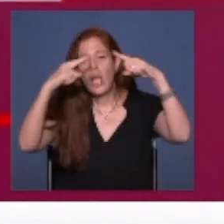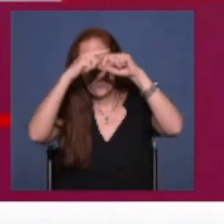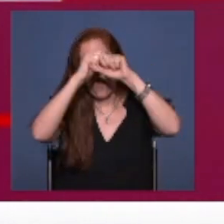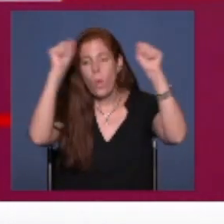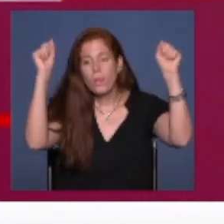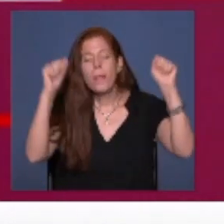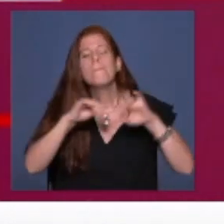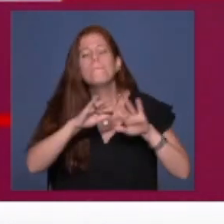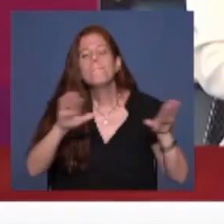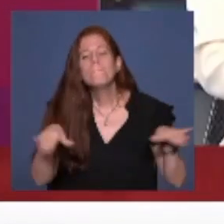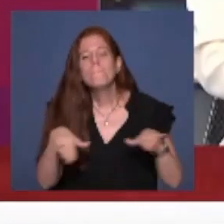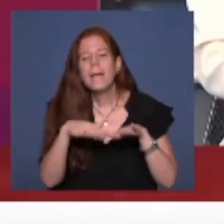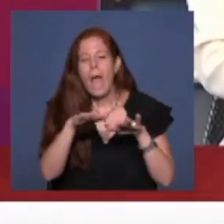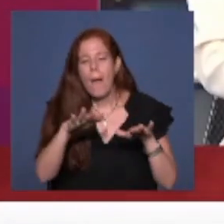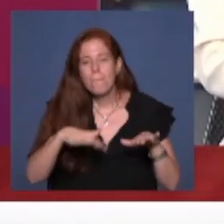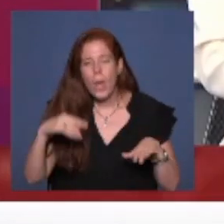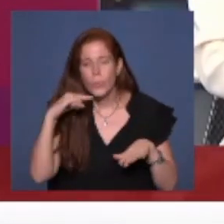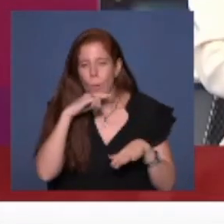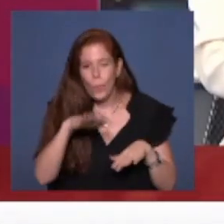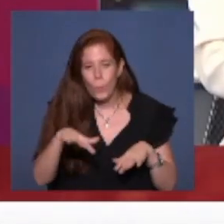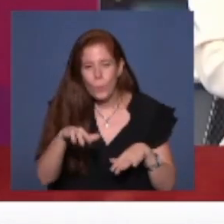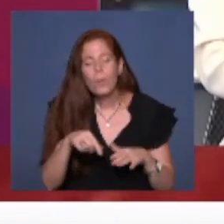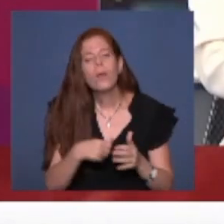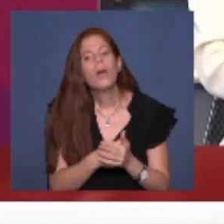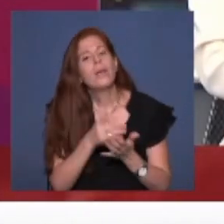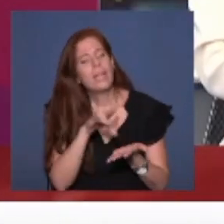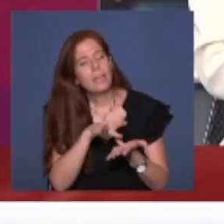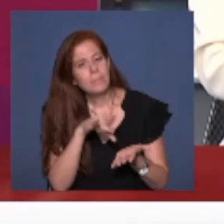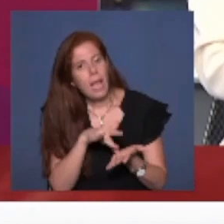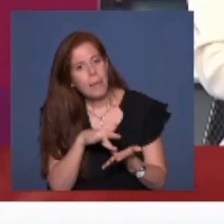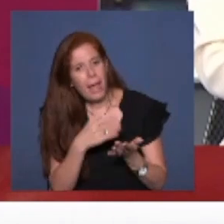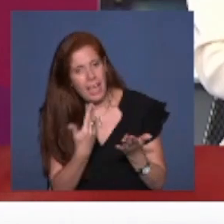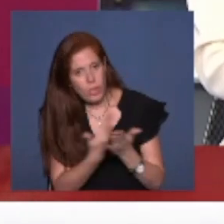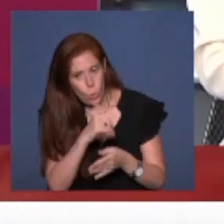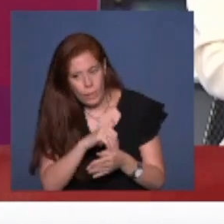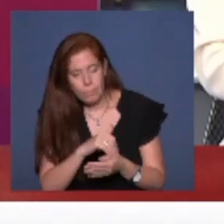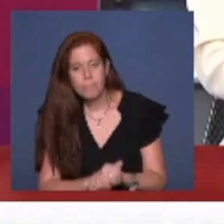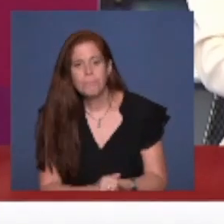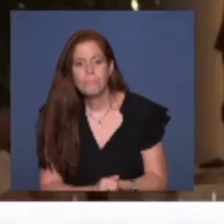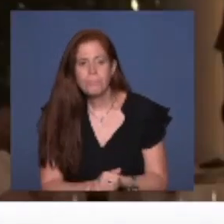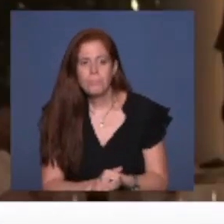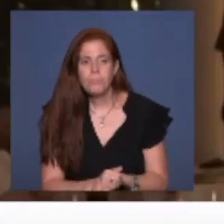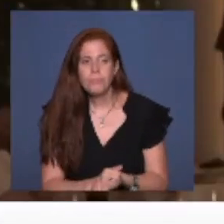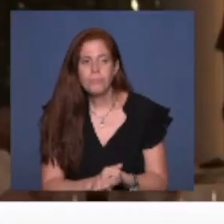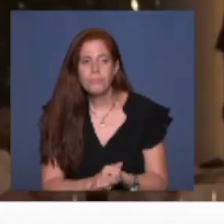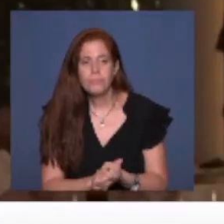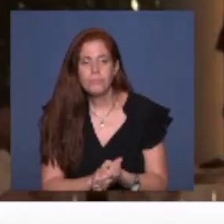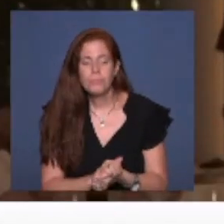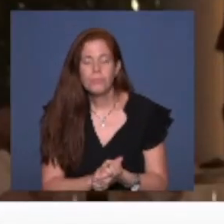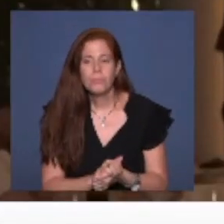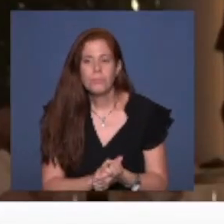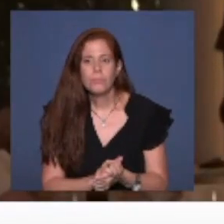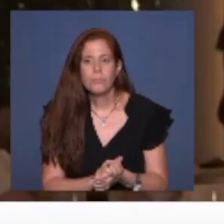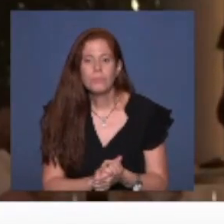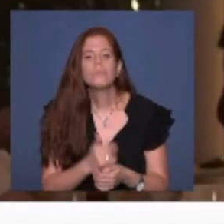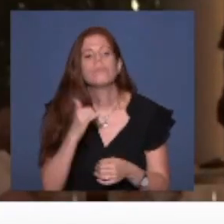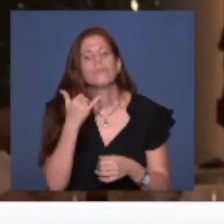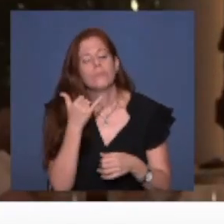with the updates. Yes, Tali. It's been a dramatic day for this town, which is accustomed to being the peaceful place,